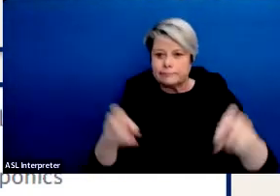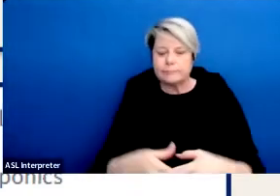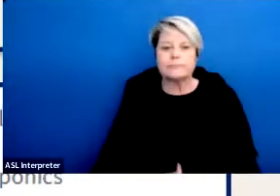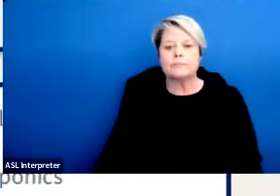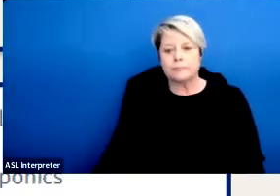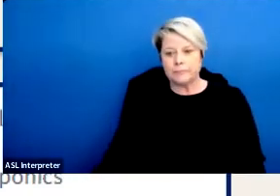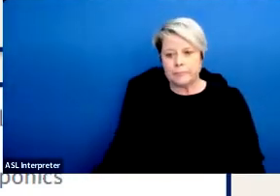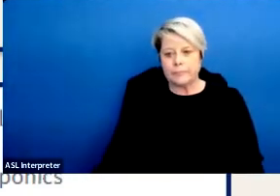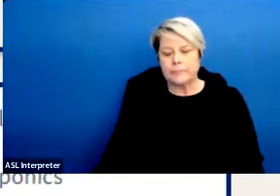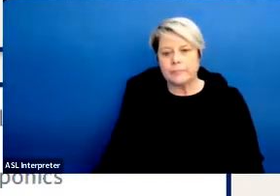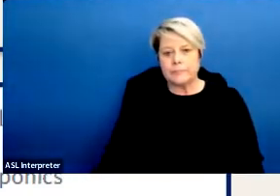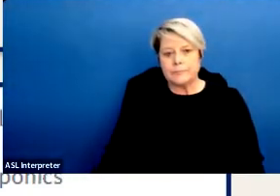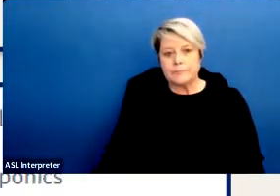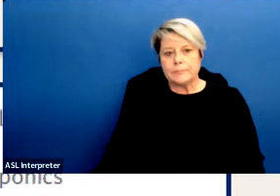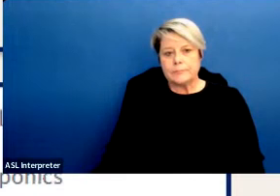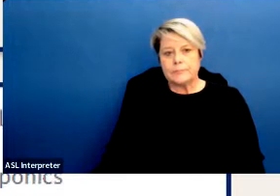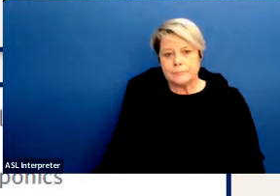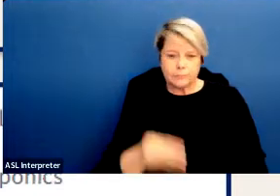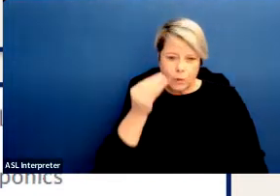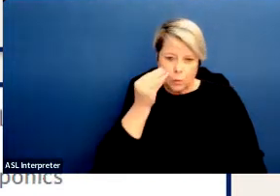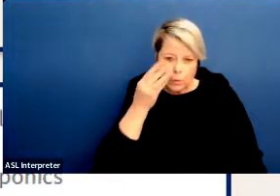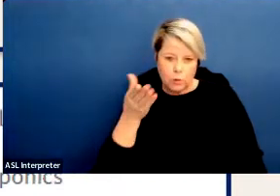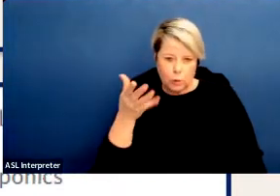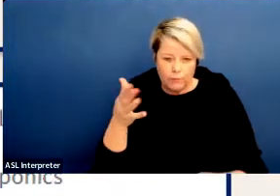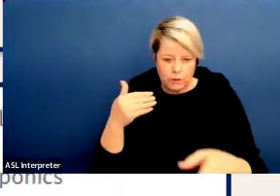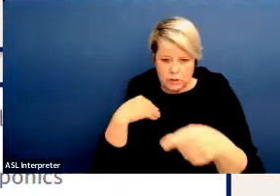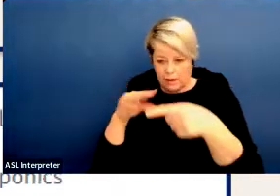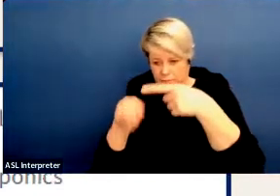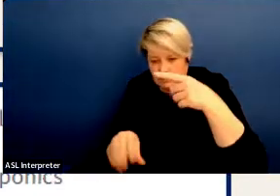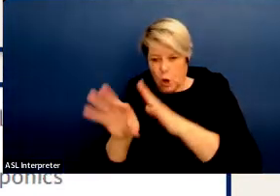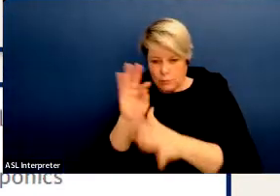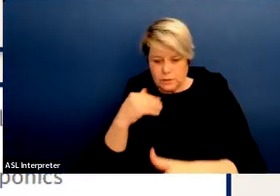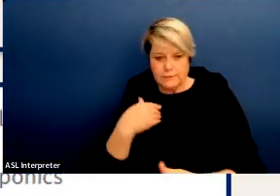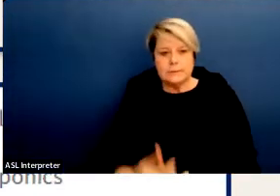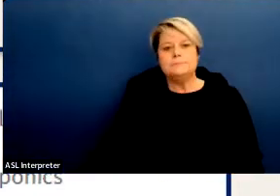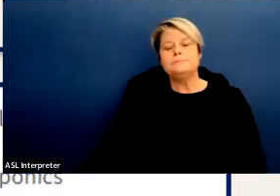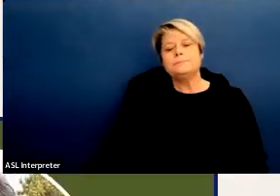the left menu. It opens up to a vast array of topics. So just again pointing them out that they